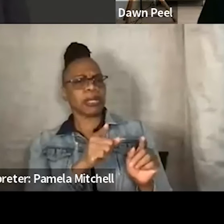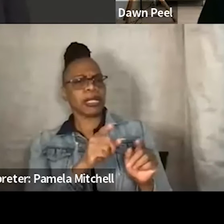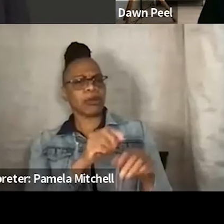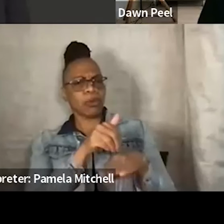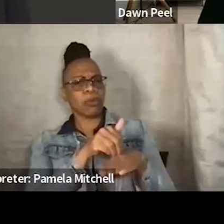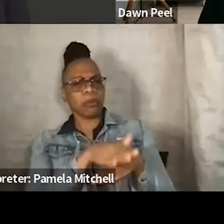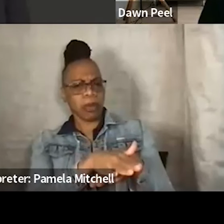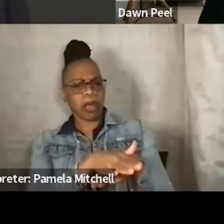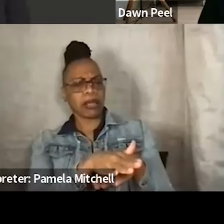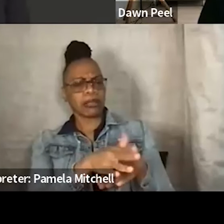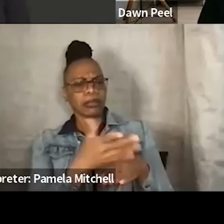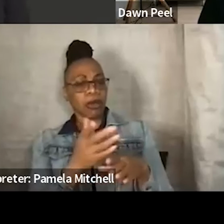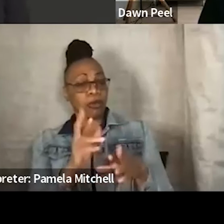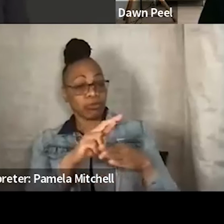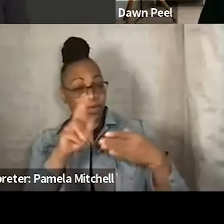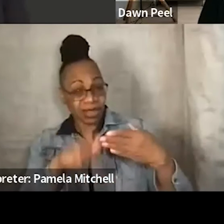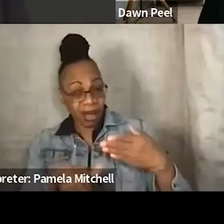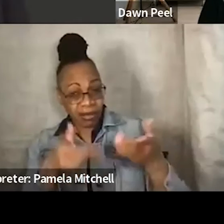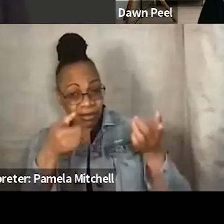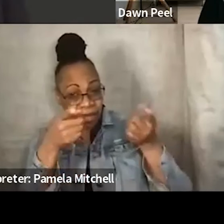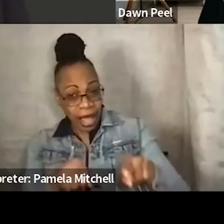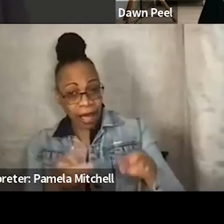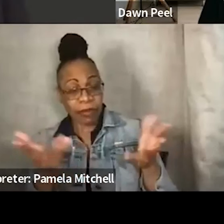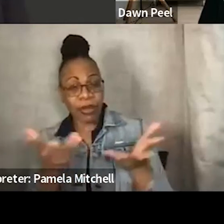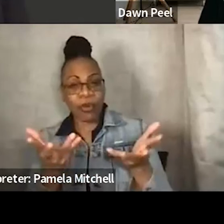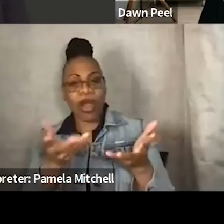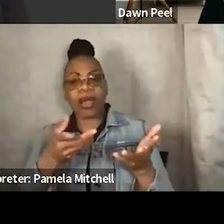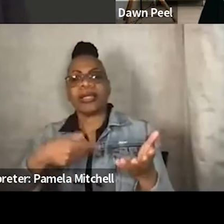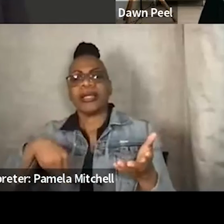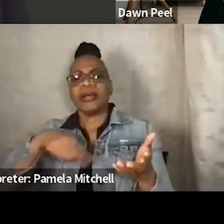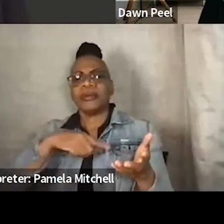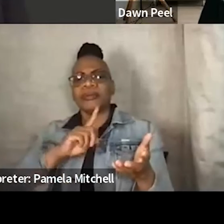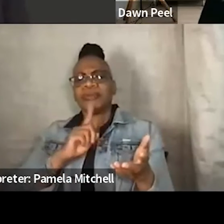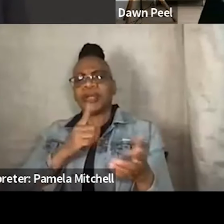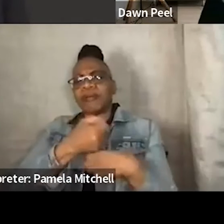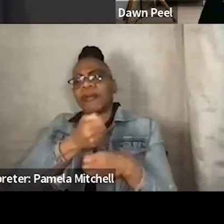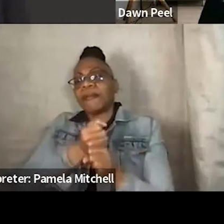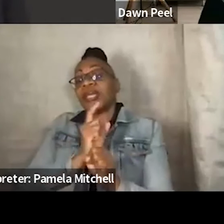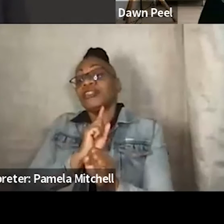And so as a result we were very intentional in making sure the teams know that